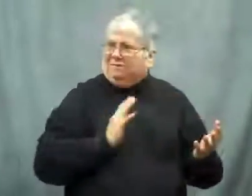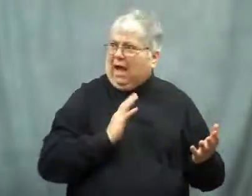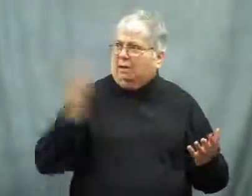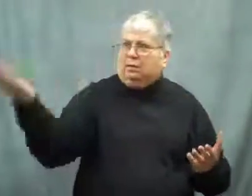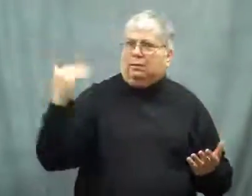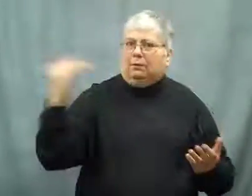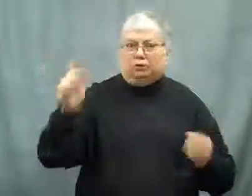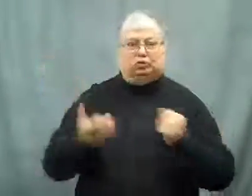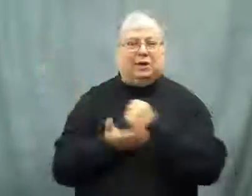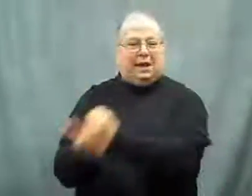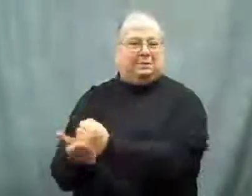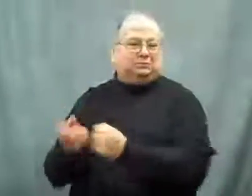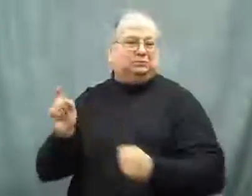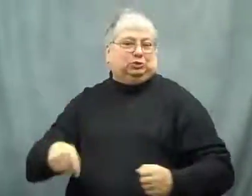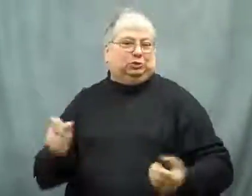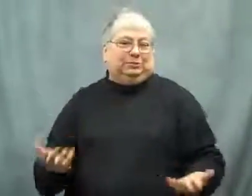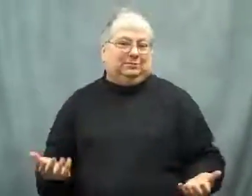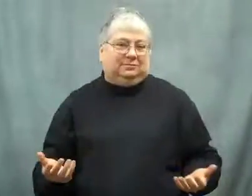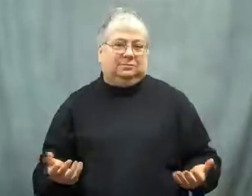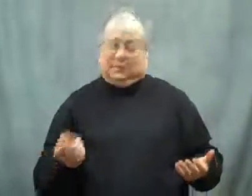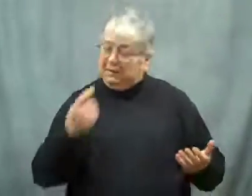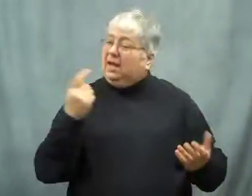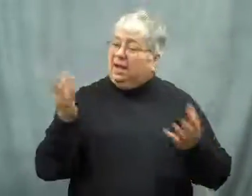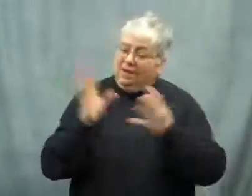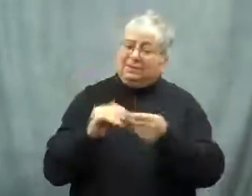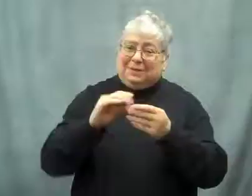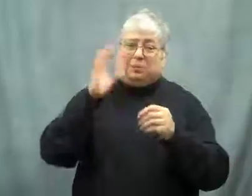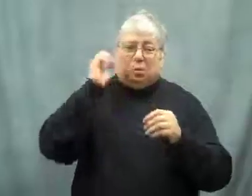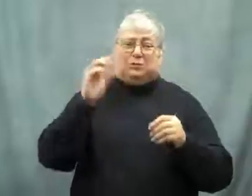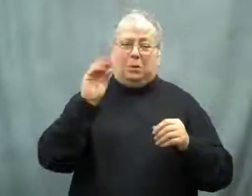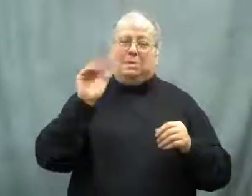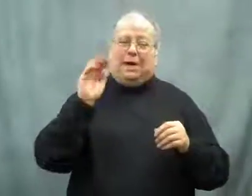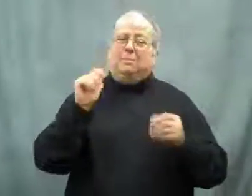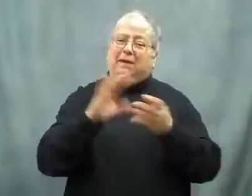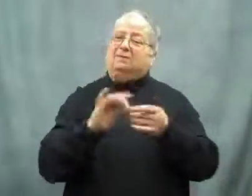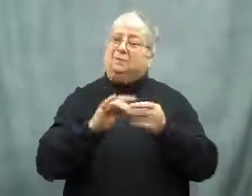would be welcomed and offered help.